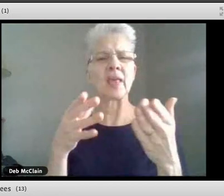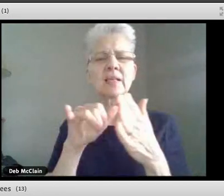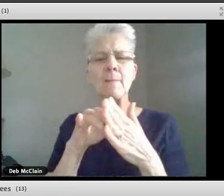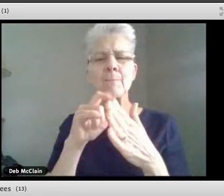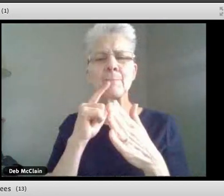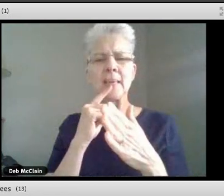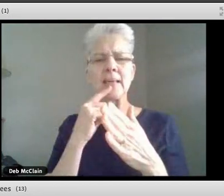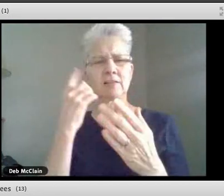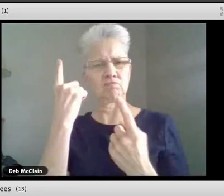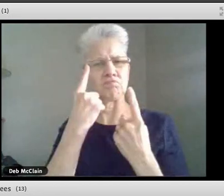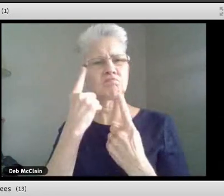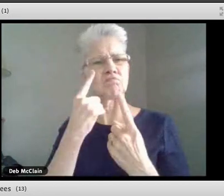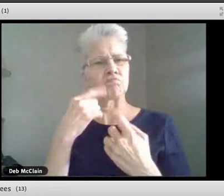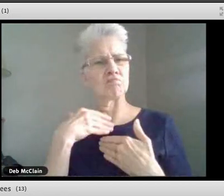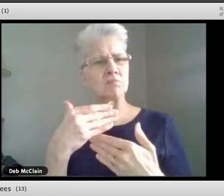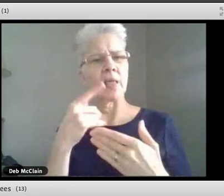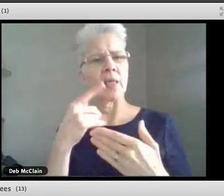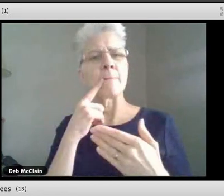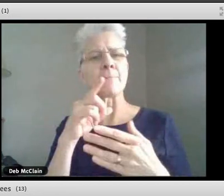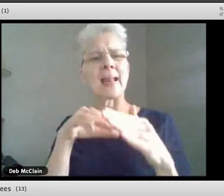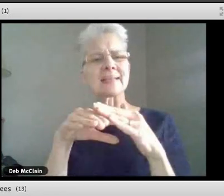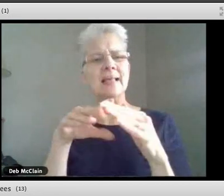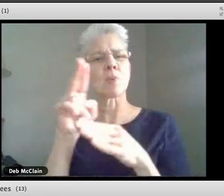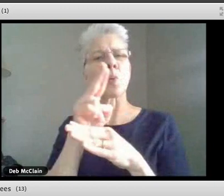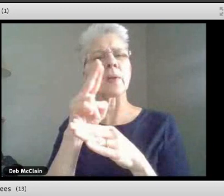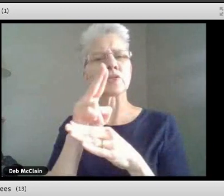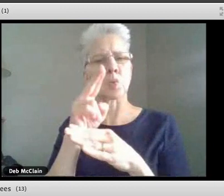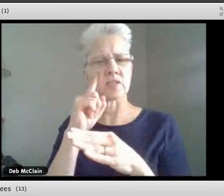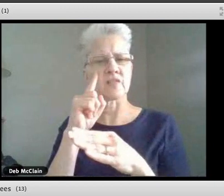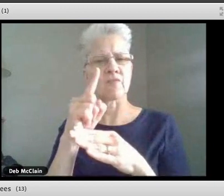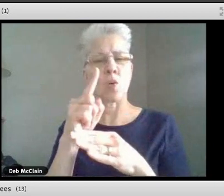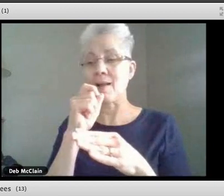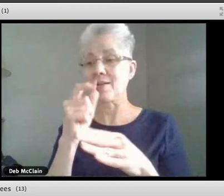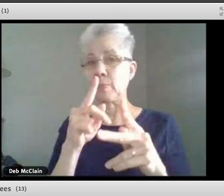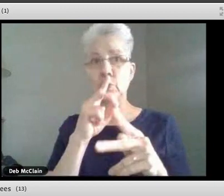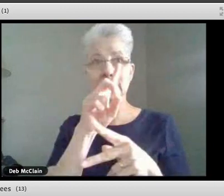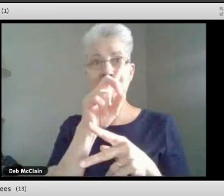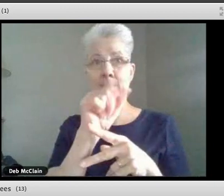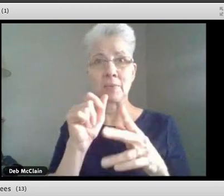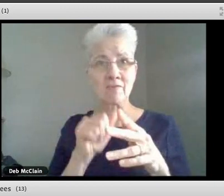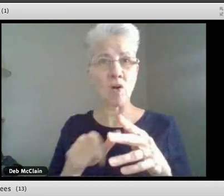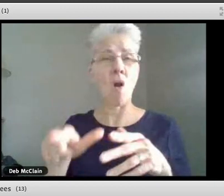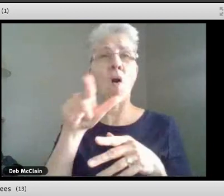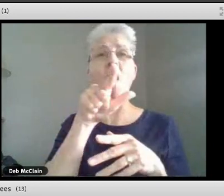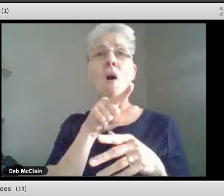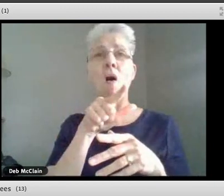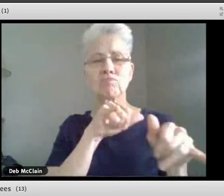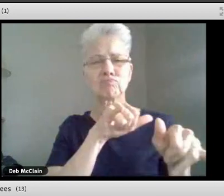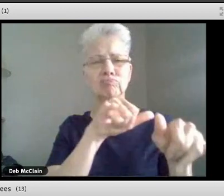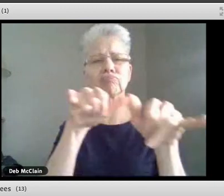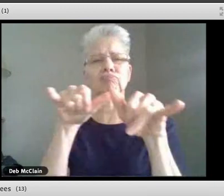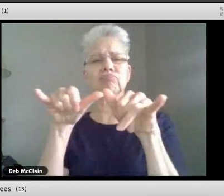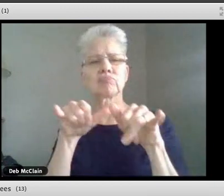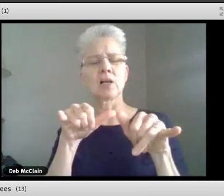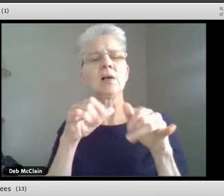not just for people with disabilities, but for everybody because that provides better services for everyone, and so it's doing what's right,